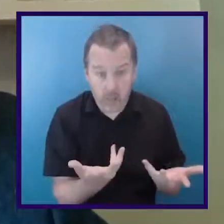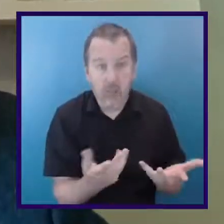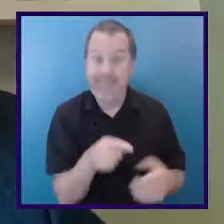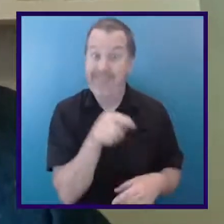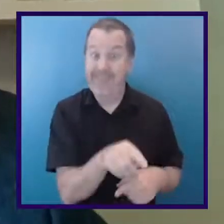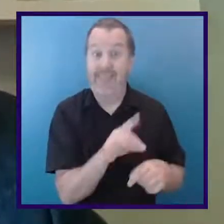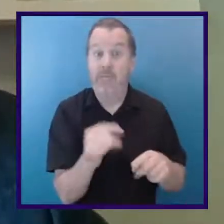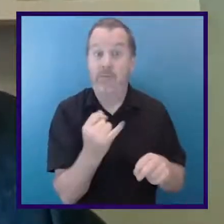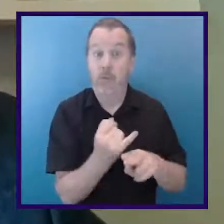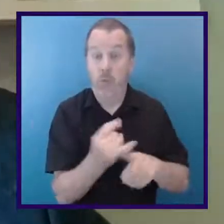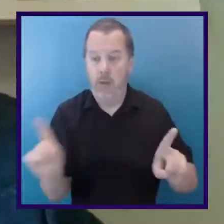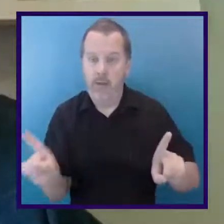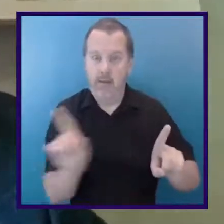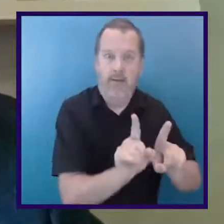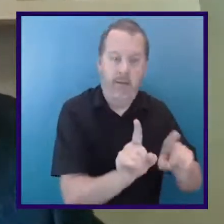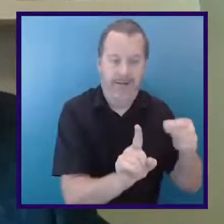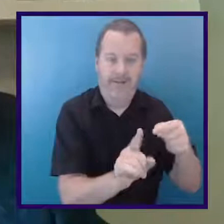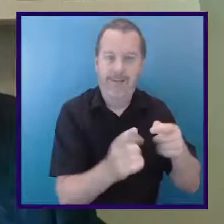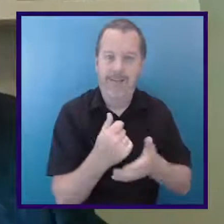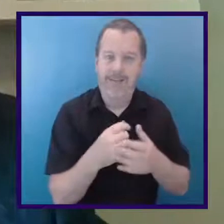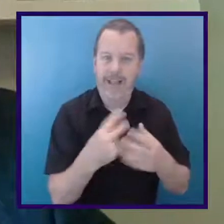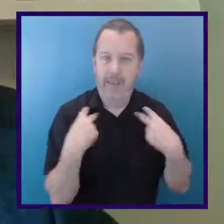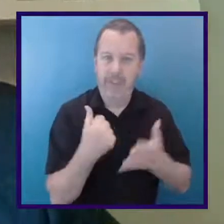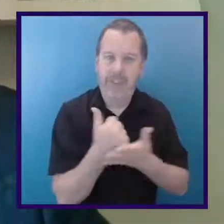So to have a language assistant, particularly in those schools is a really a very enriching